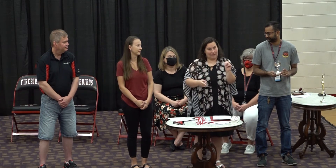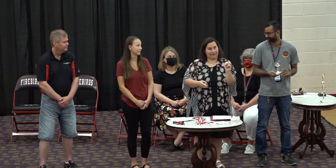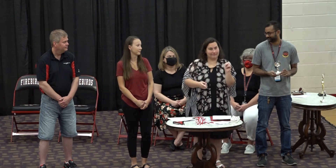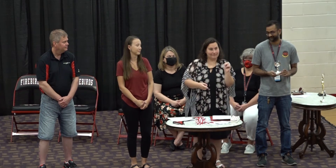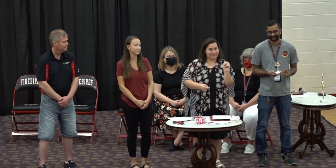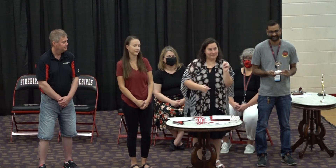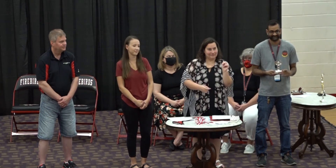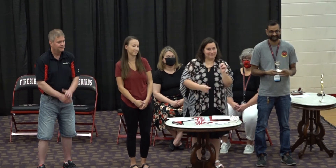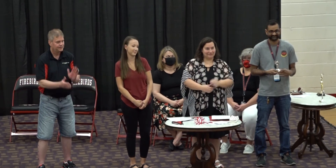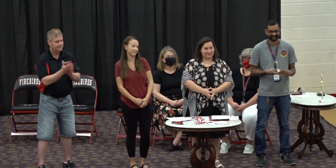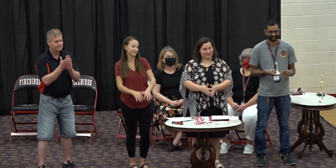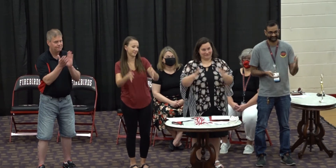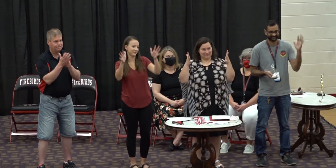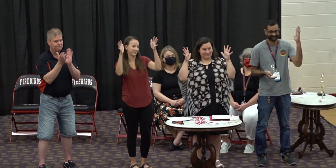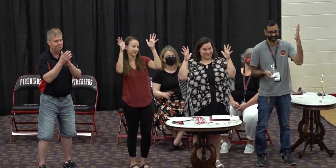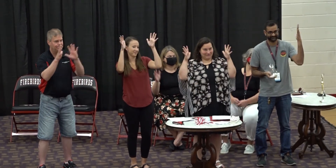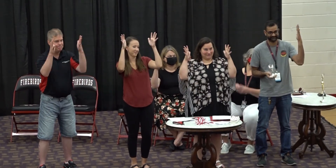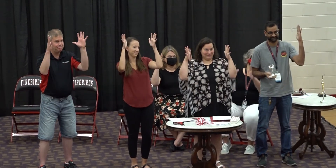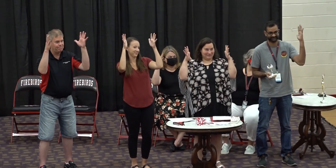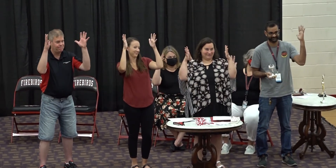This goes to Autumn -